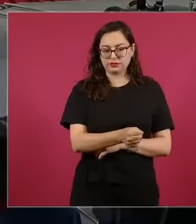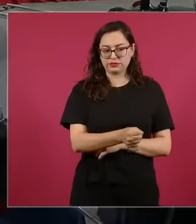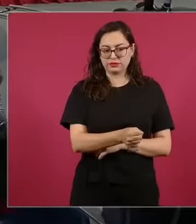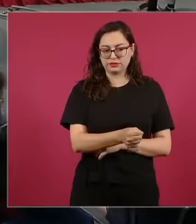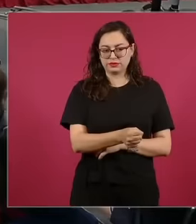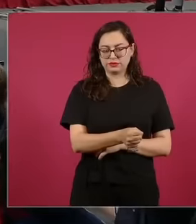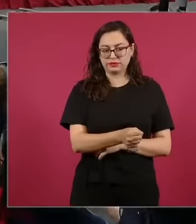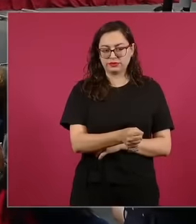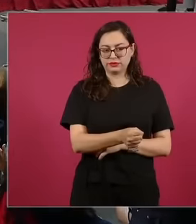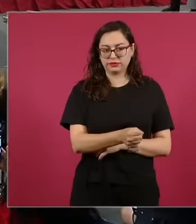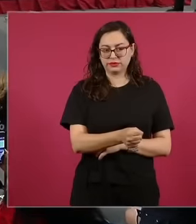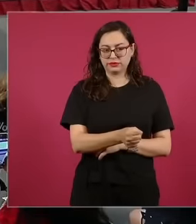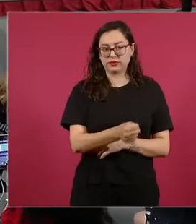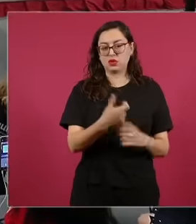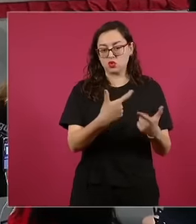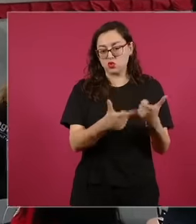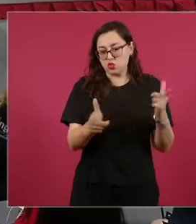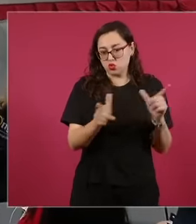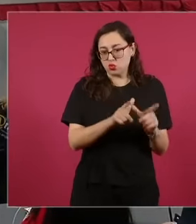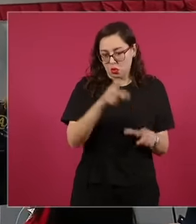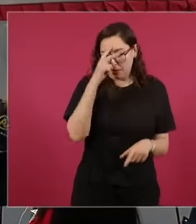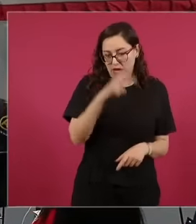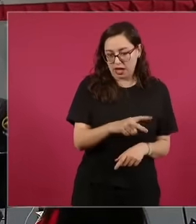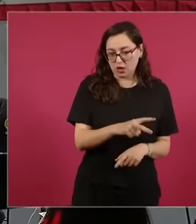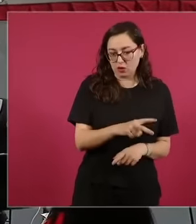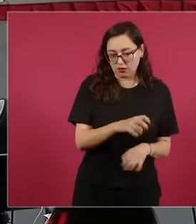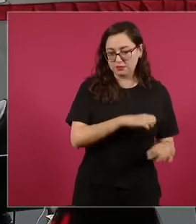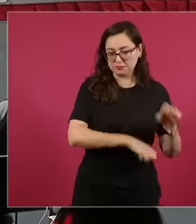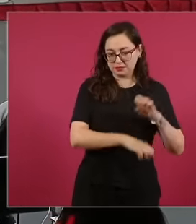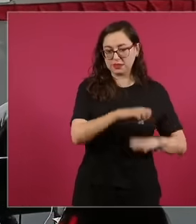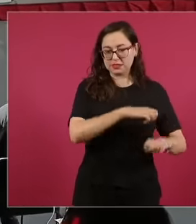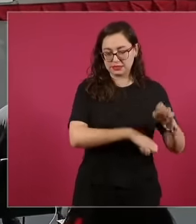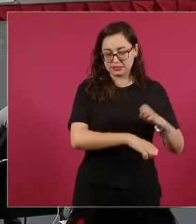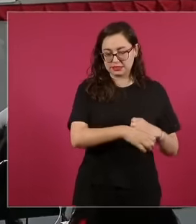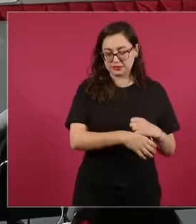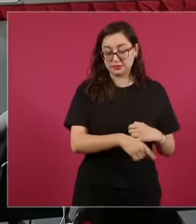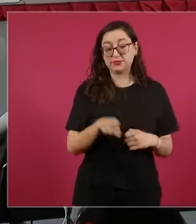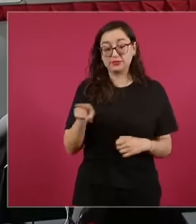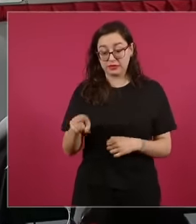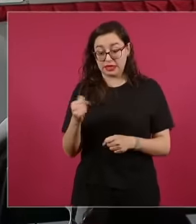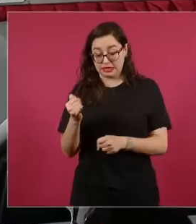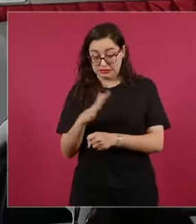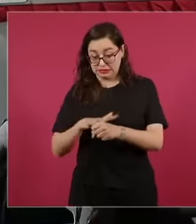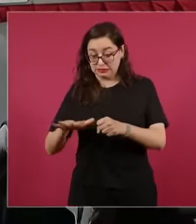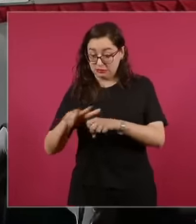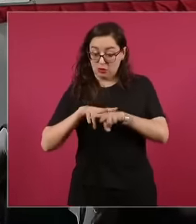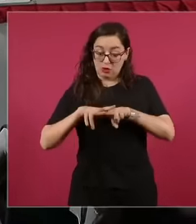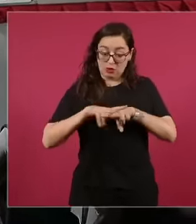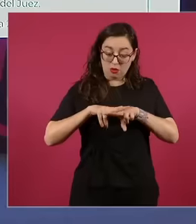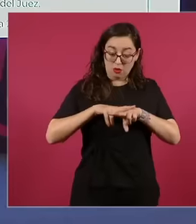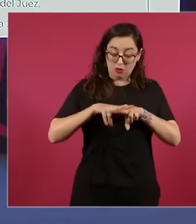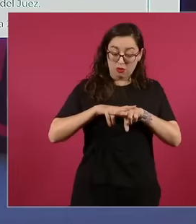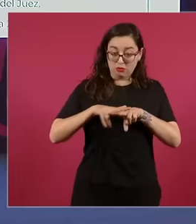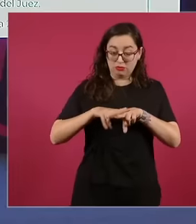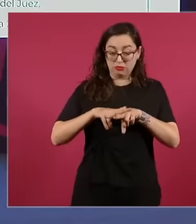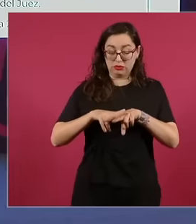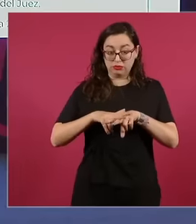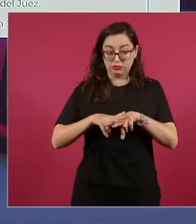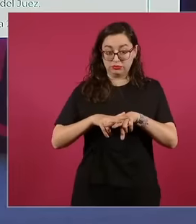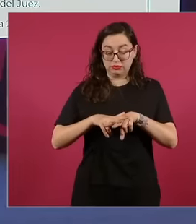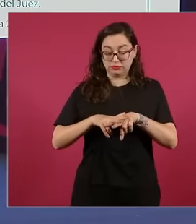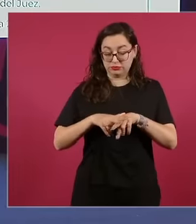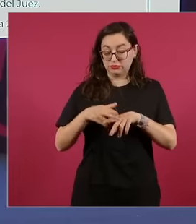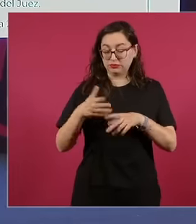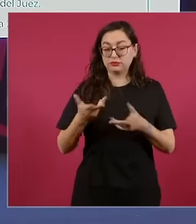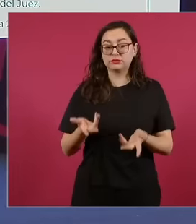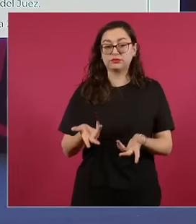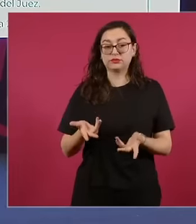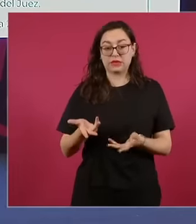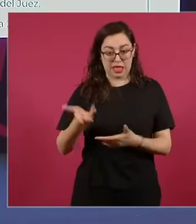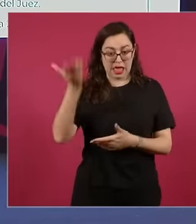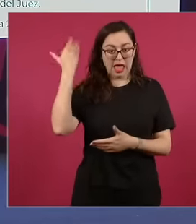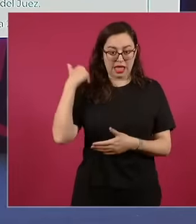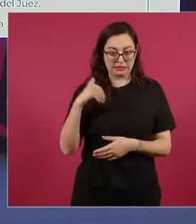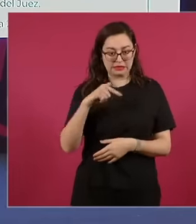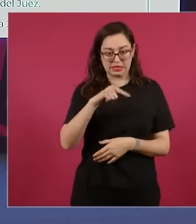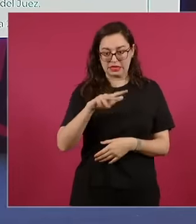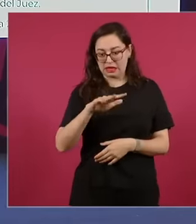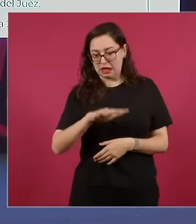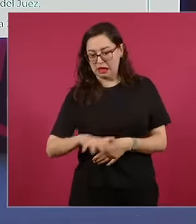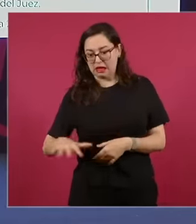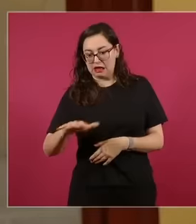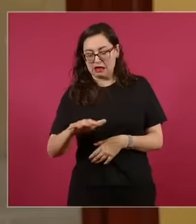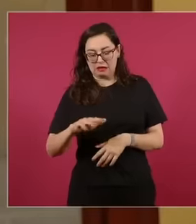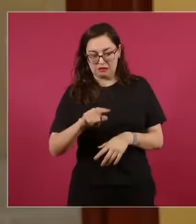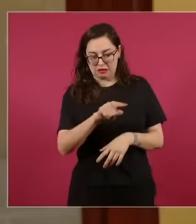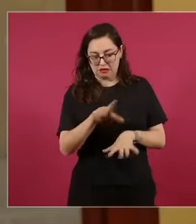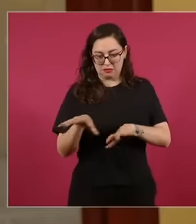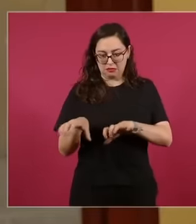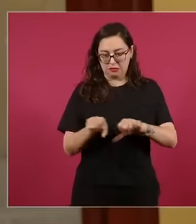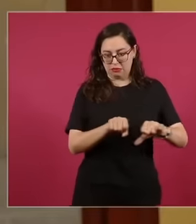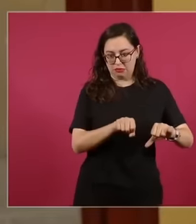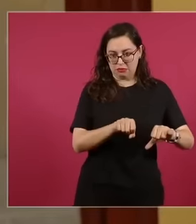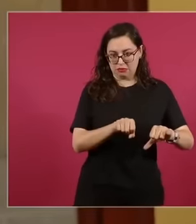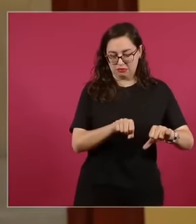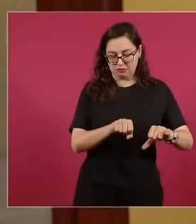well Mexico group Mexico group in the interoceanic corridor published in 23 requested